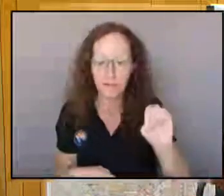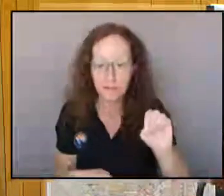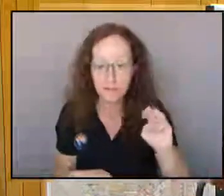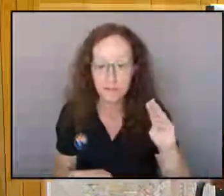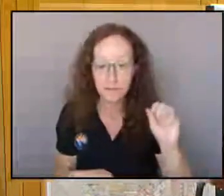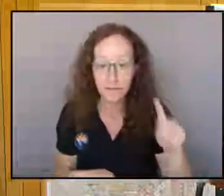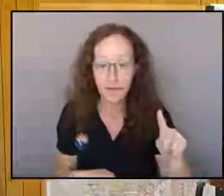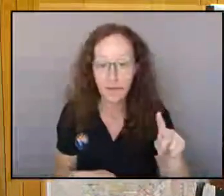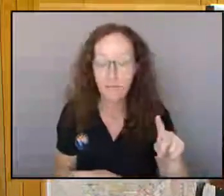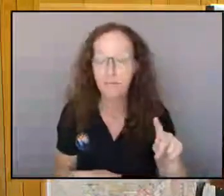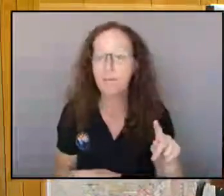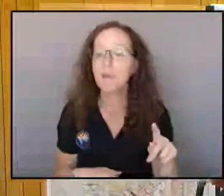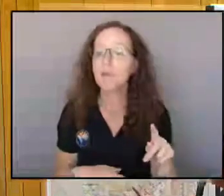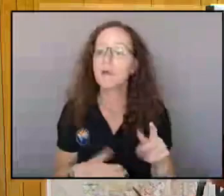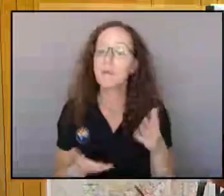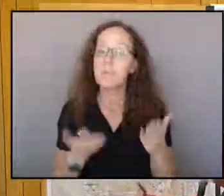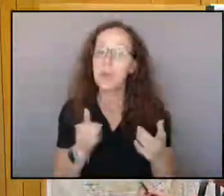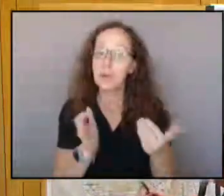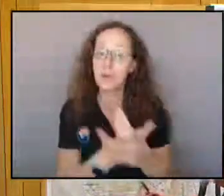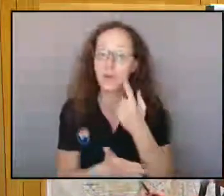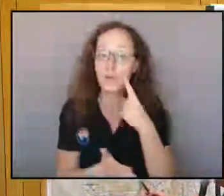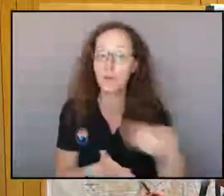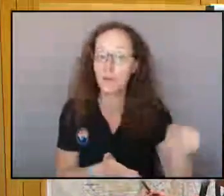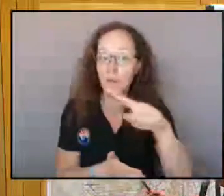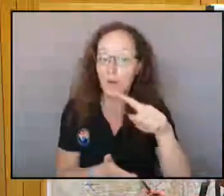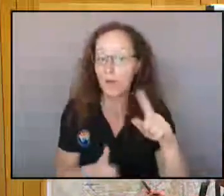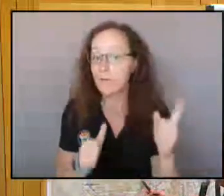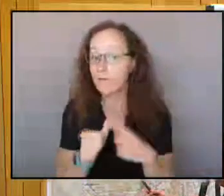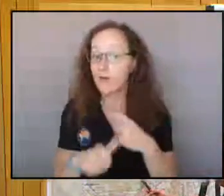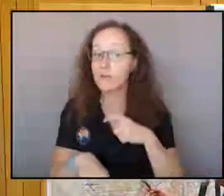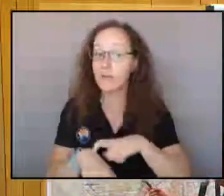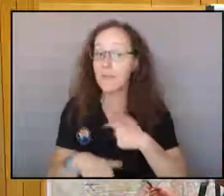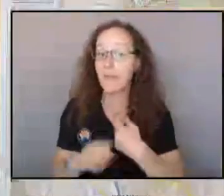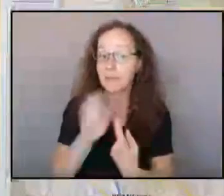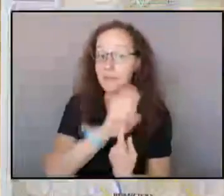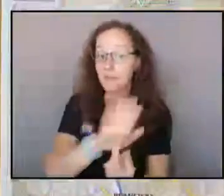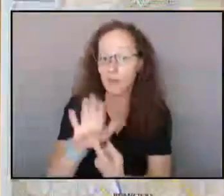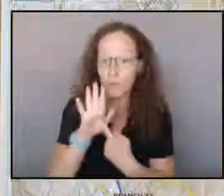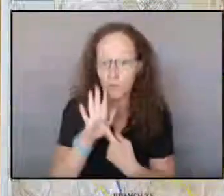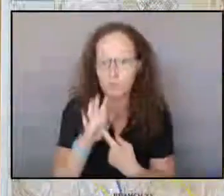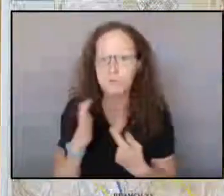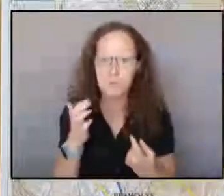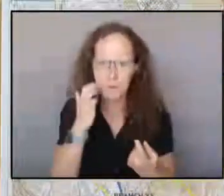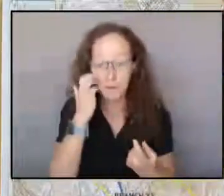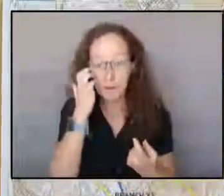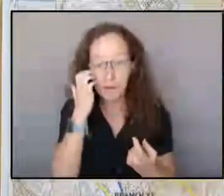ANYHOW, WHAT I'D LIKE TO DO IS SHOW YOU HOW WE COMMUNICATE SOME OF OUR DIFFERENT STRATEGIC EFFORTS.